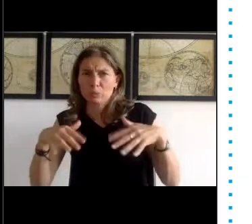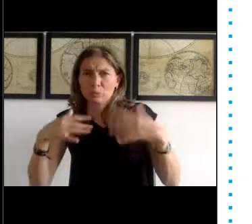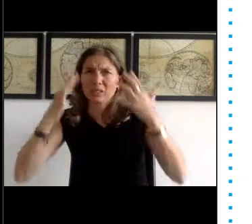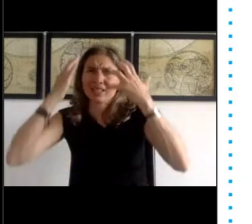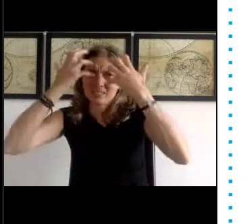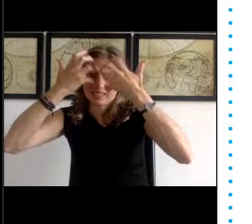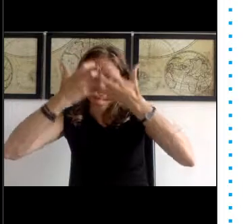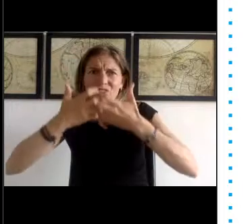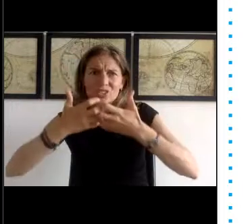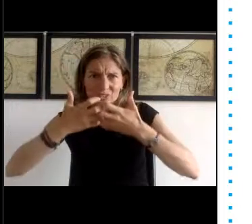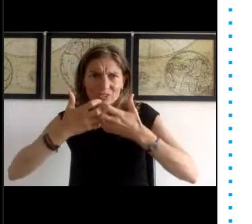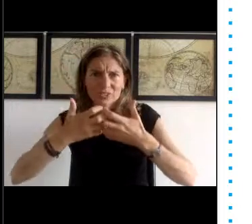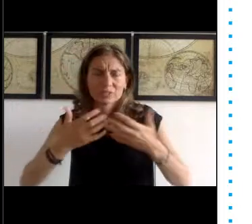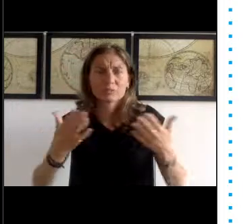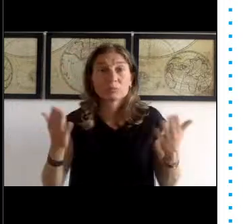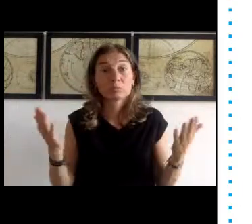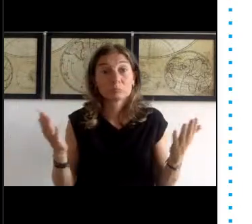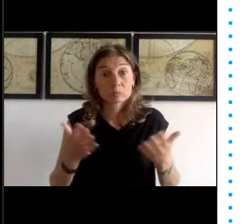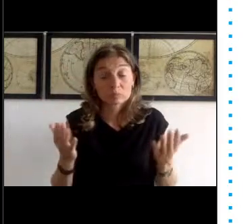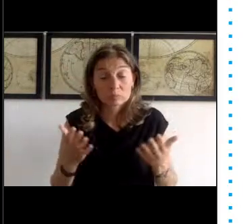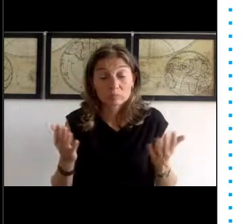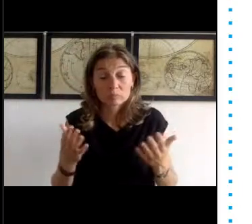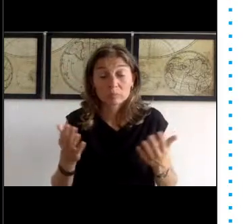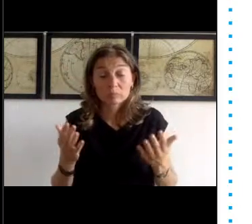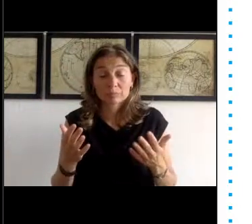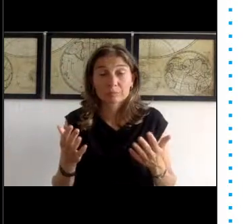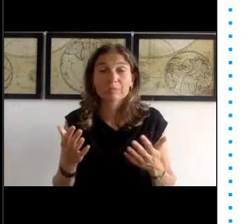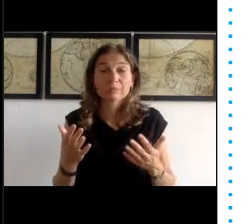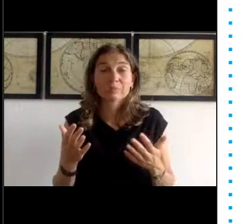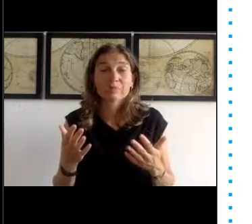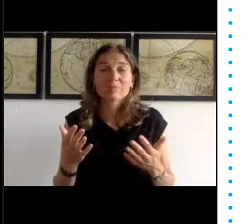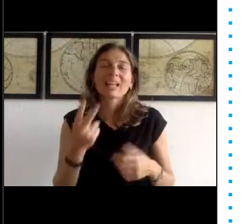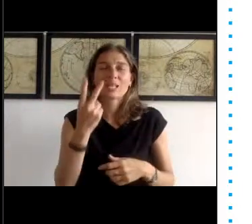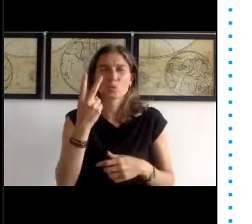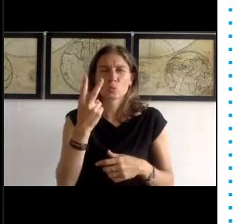Thank you for the question. I think one of the answers,